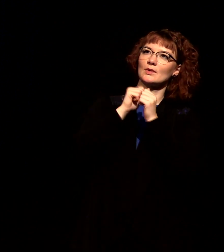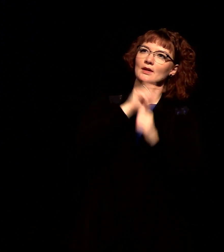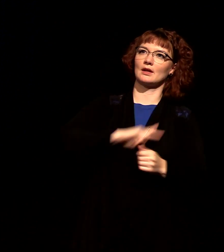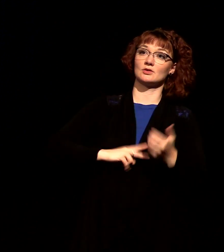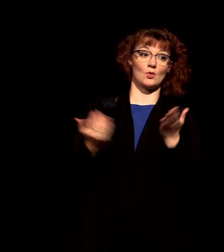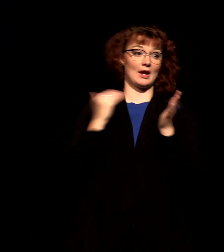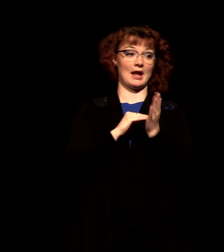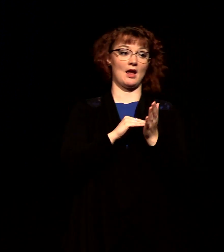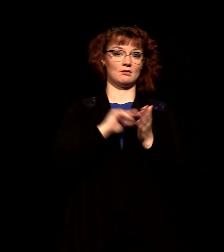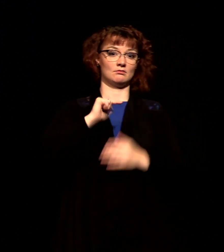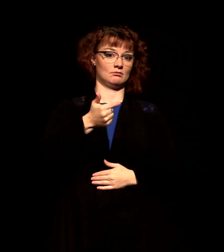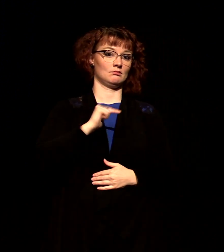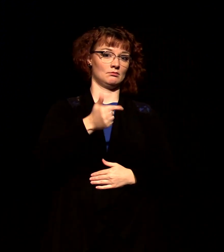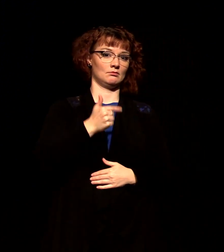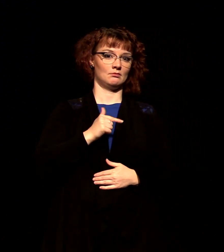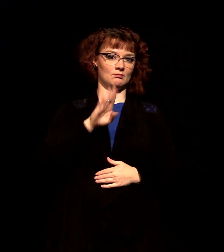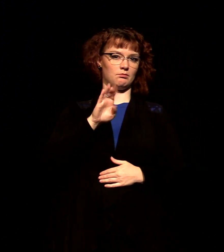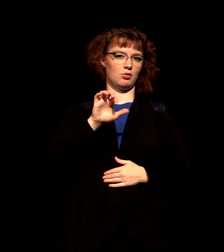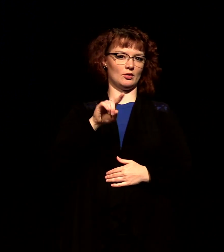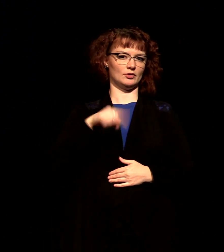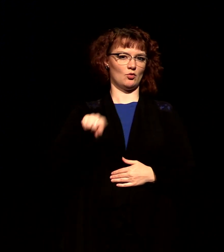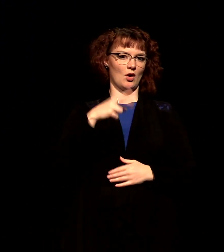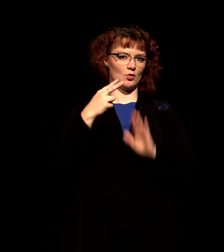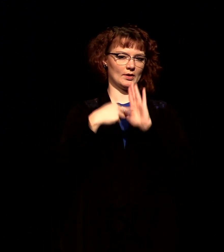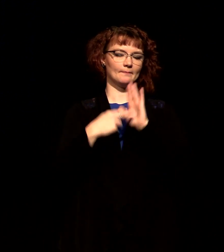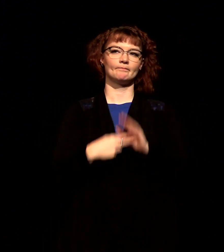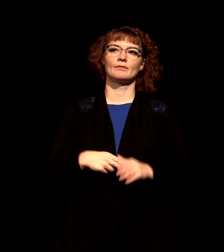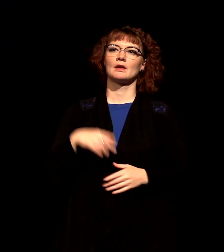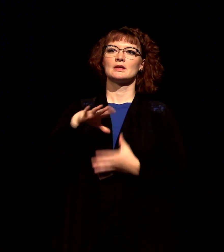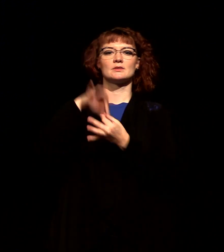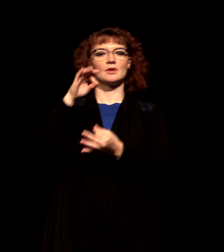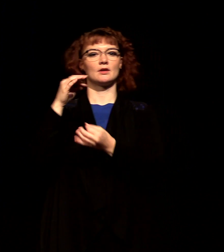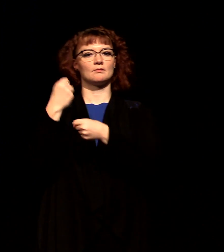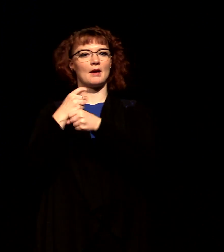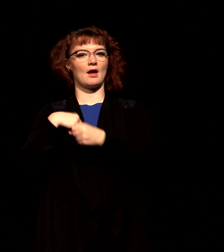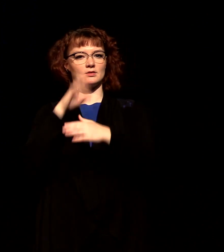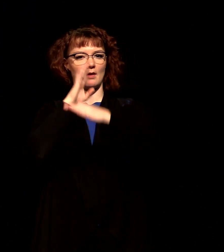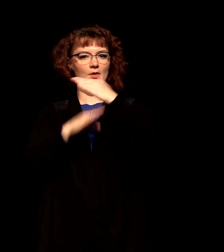call to worship of spirit come and make us humble. We turn our